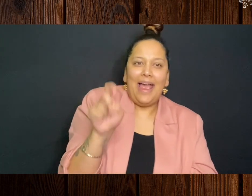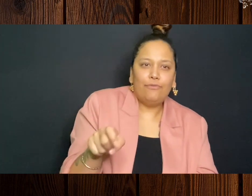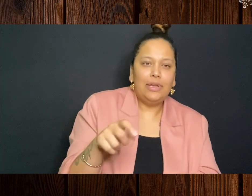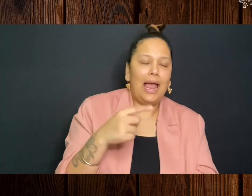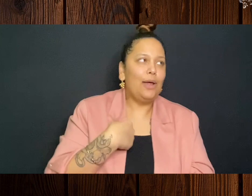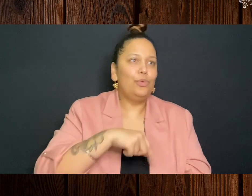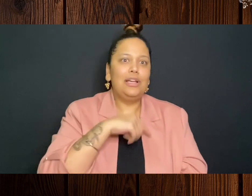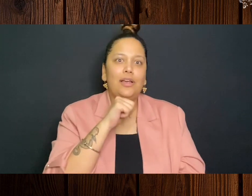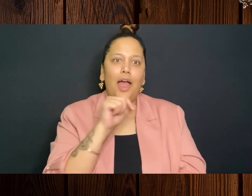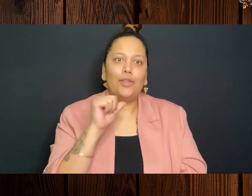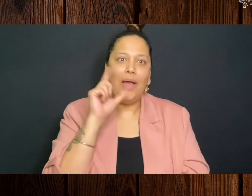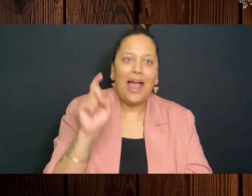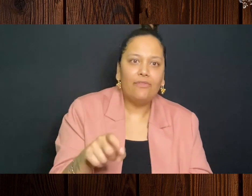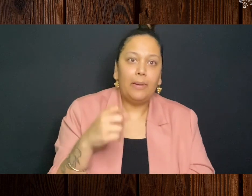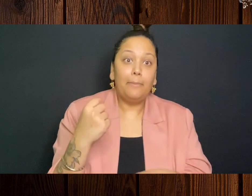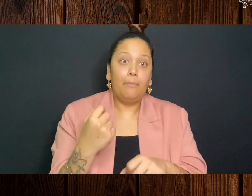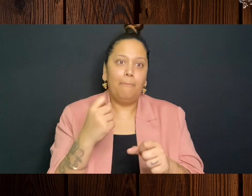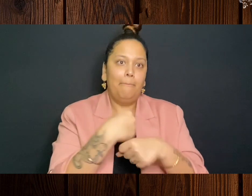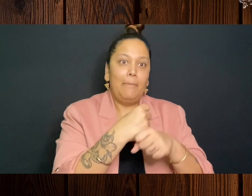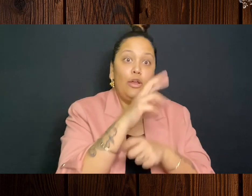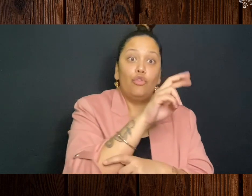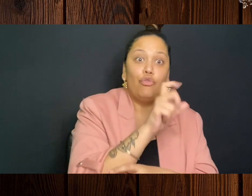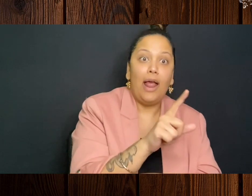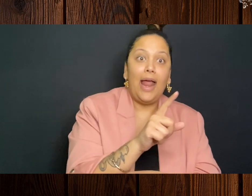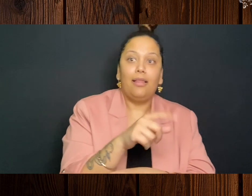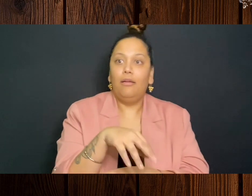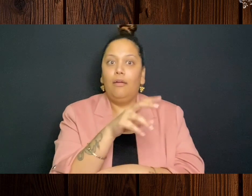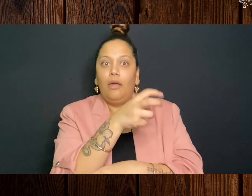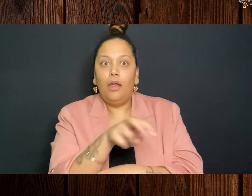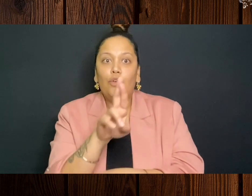using reel to reel tapes to make a record like, you know. Just